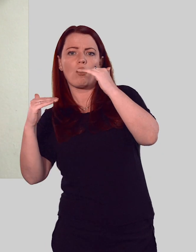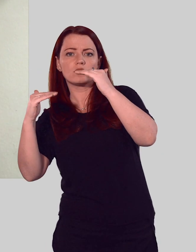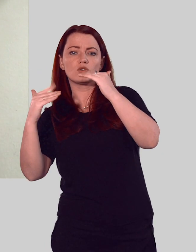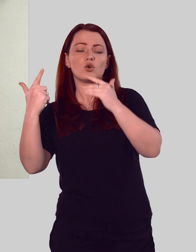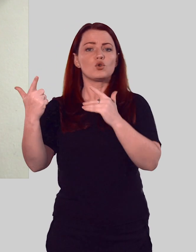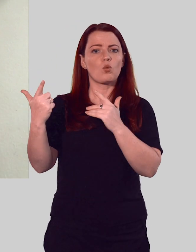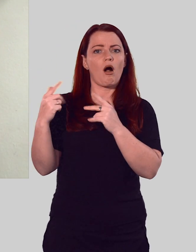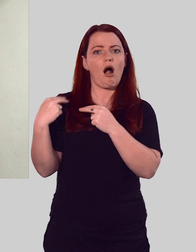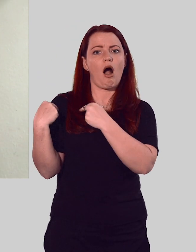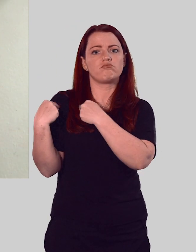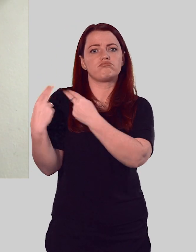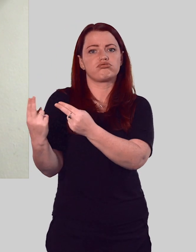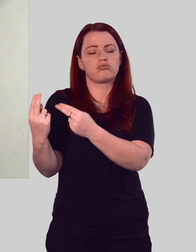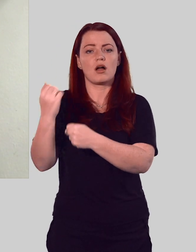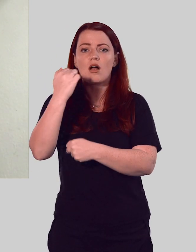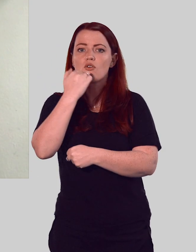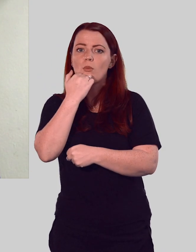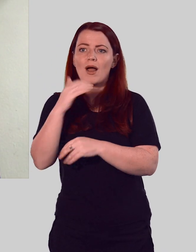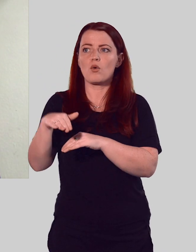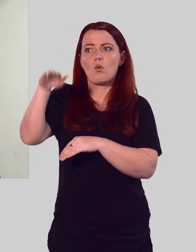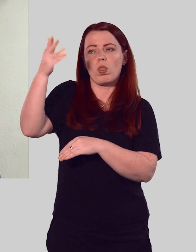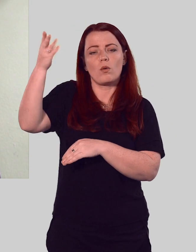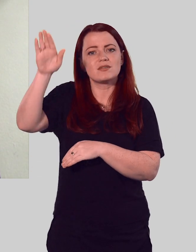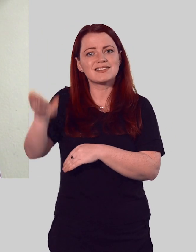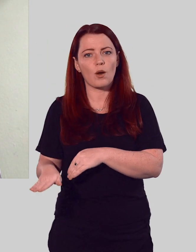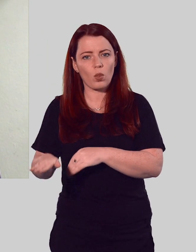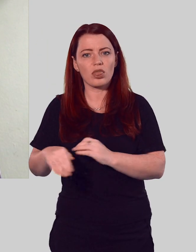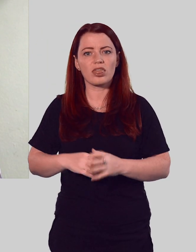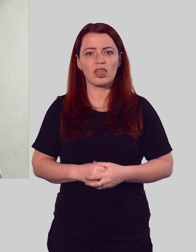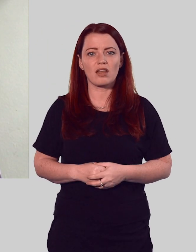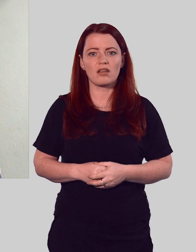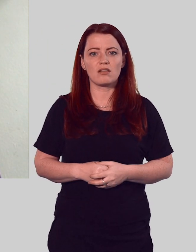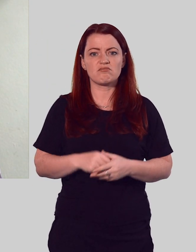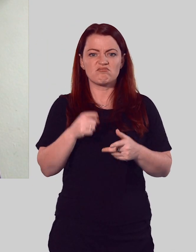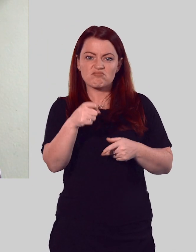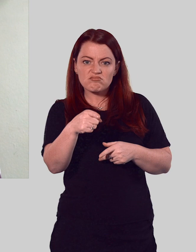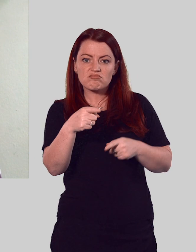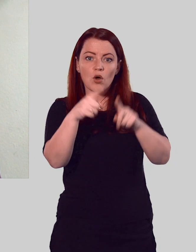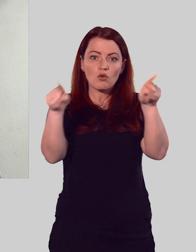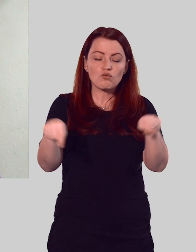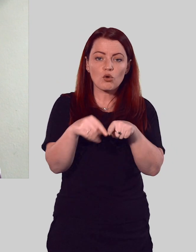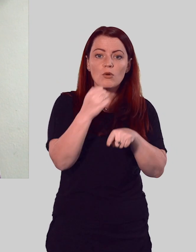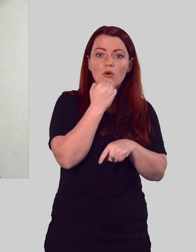country with an odd number or the south of your country with an even number. You're in room 113, an odd number so